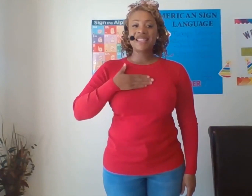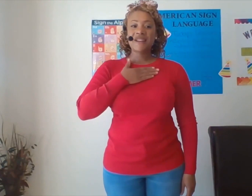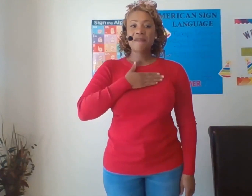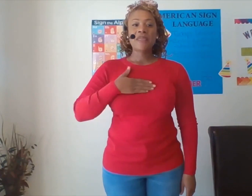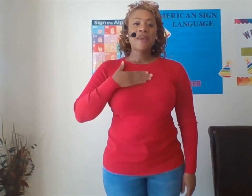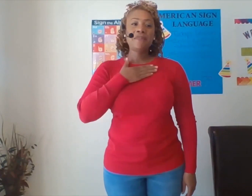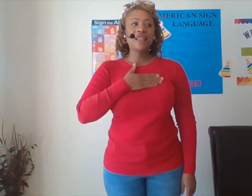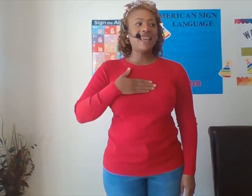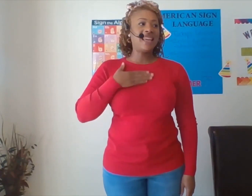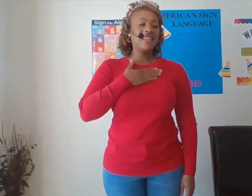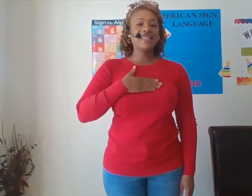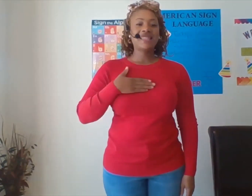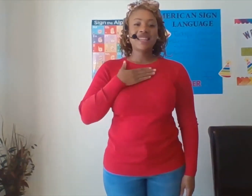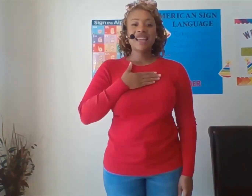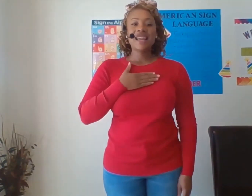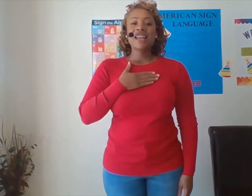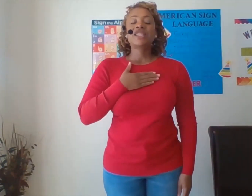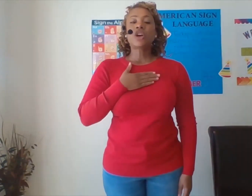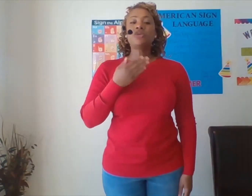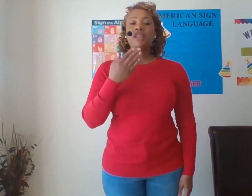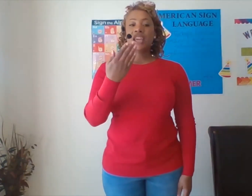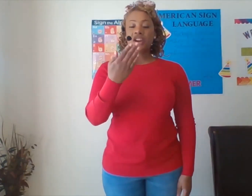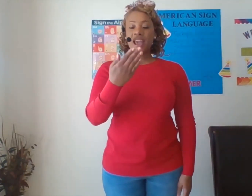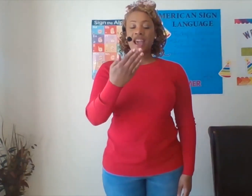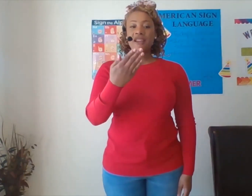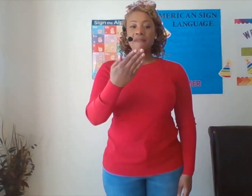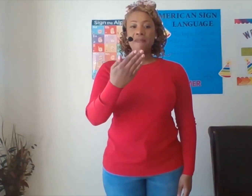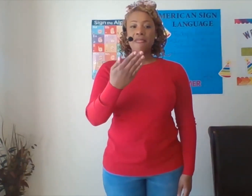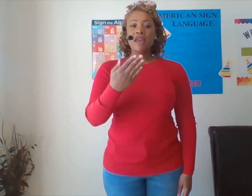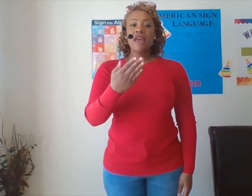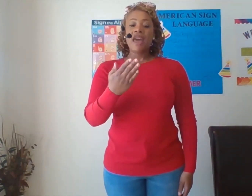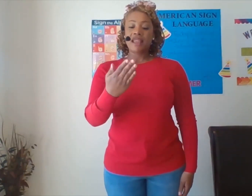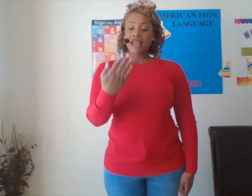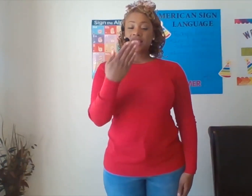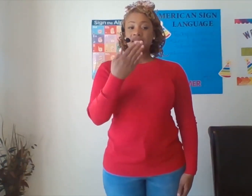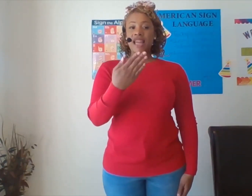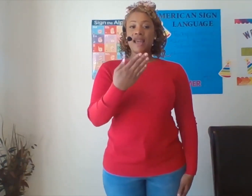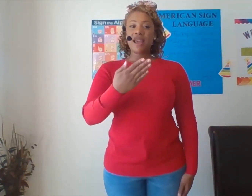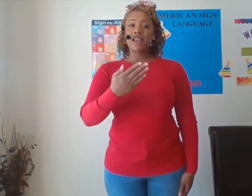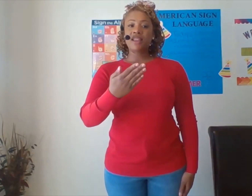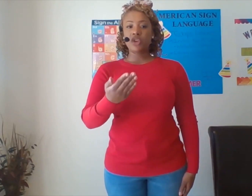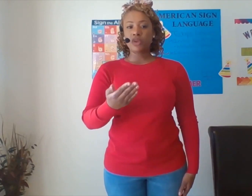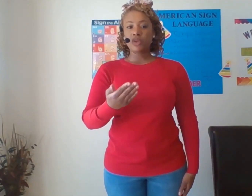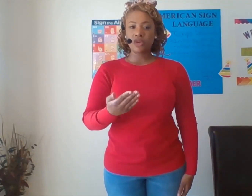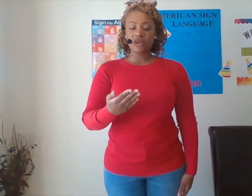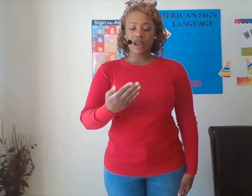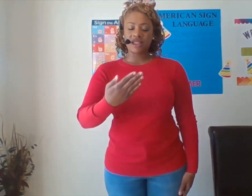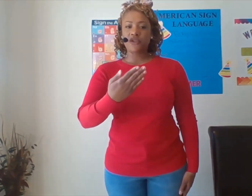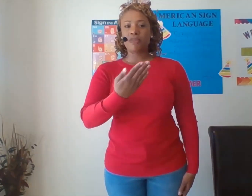please so you take your hand it's the same hand that you use as if you're